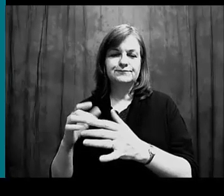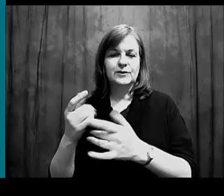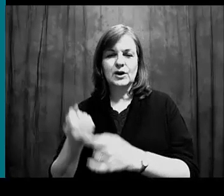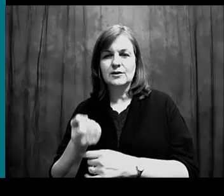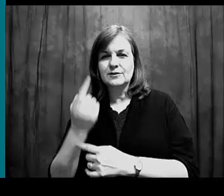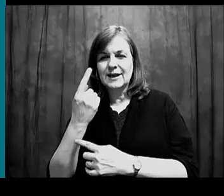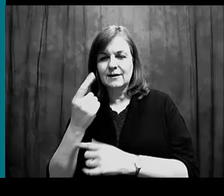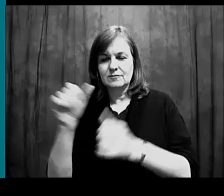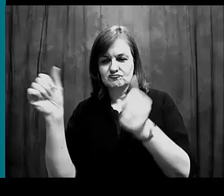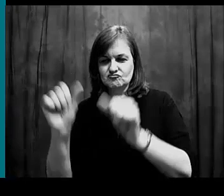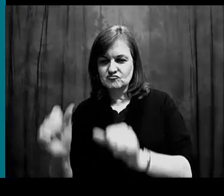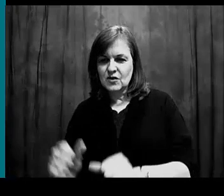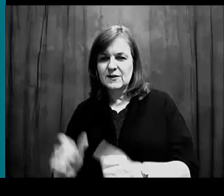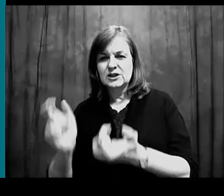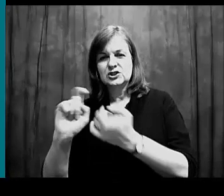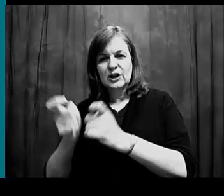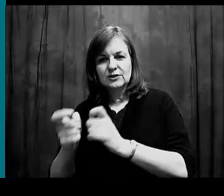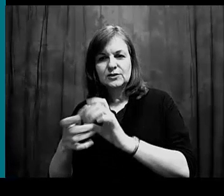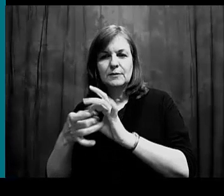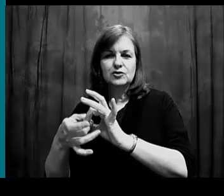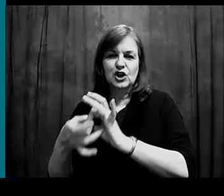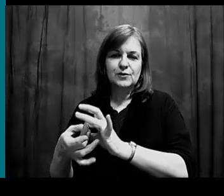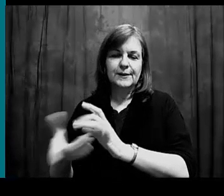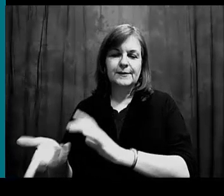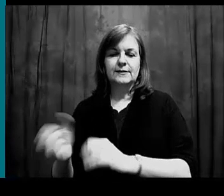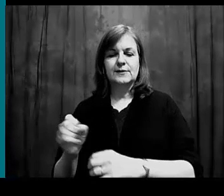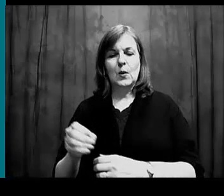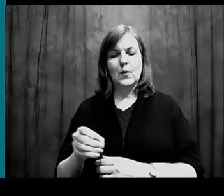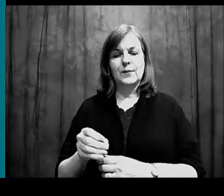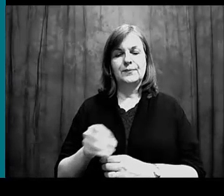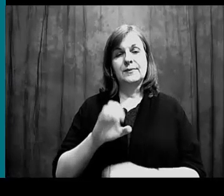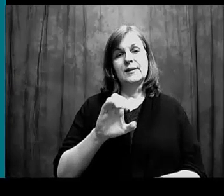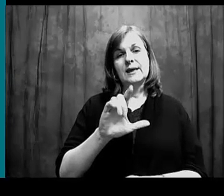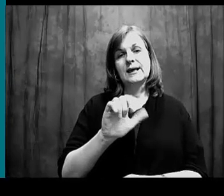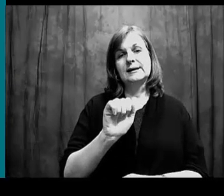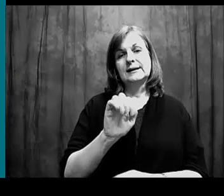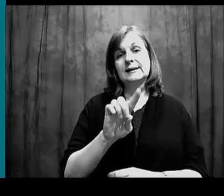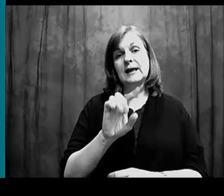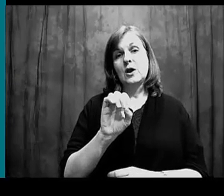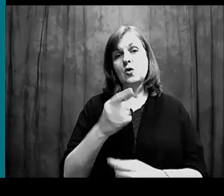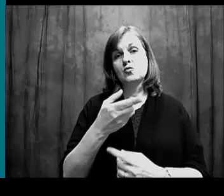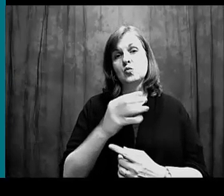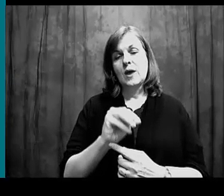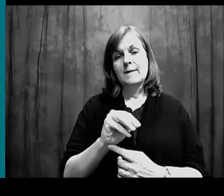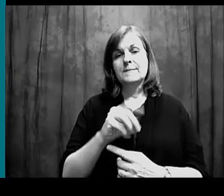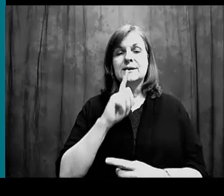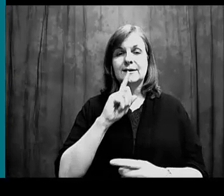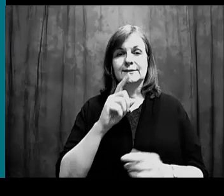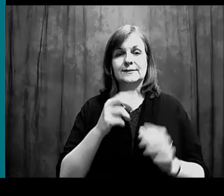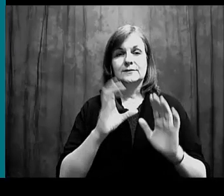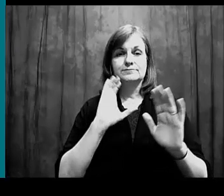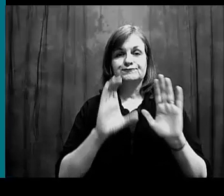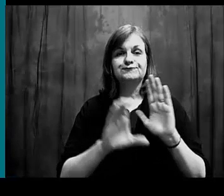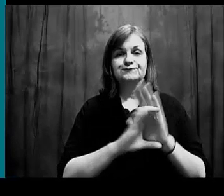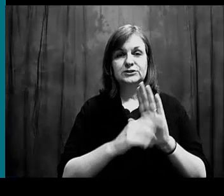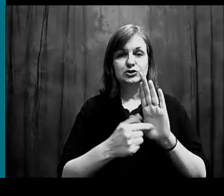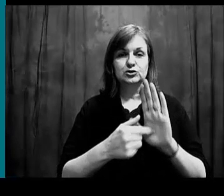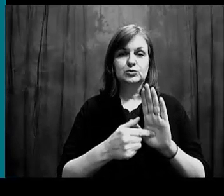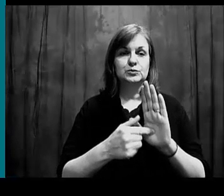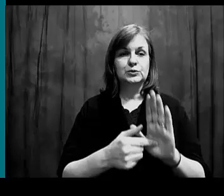morphological relationships and everything as well -- a cladogram is simply this graphical representation